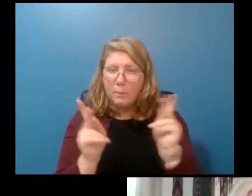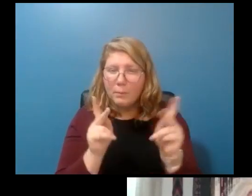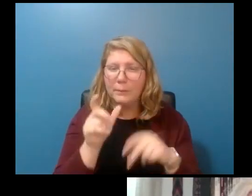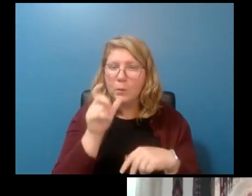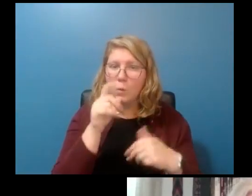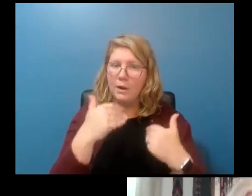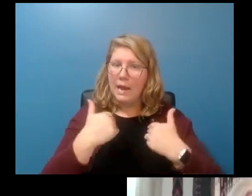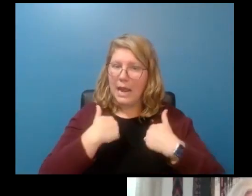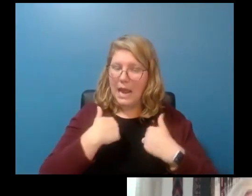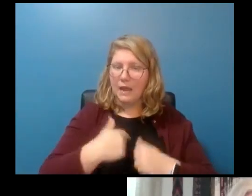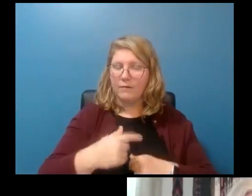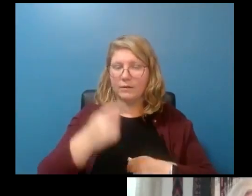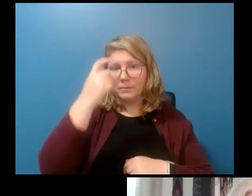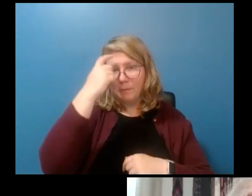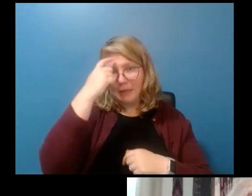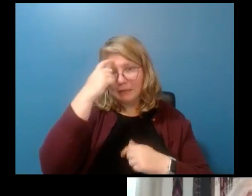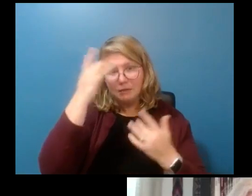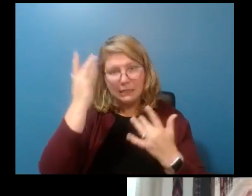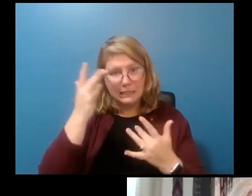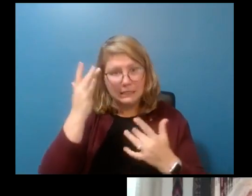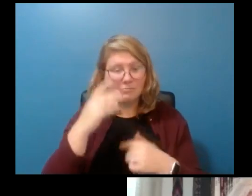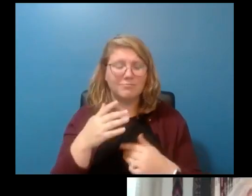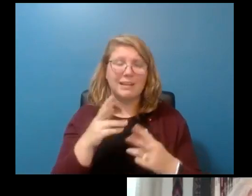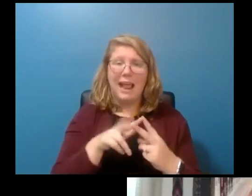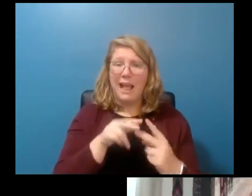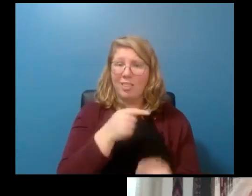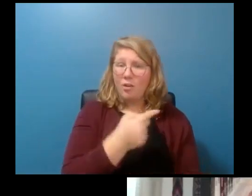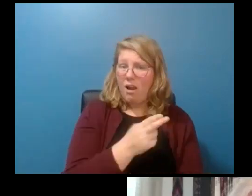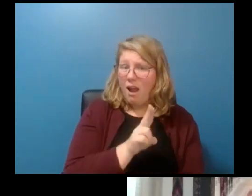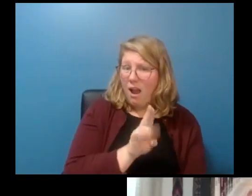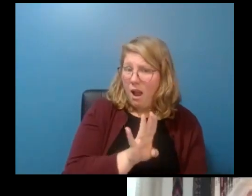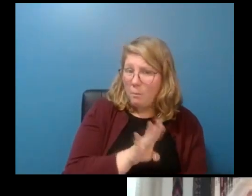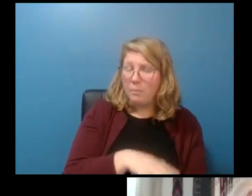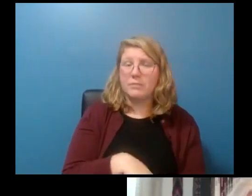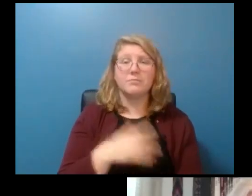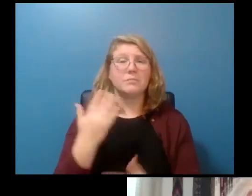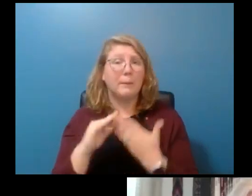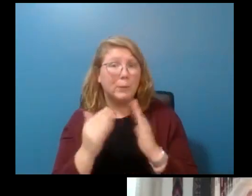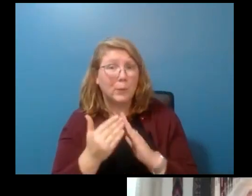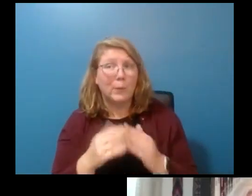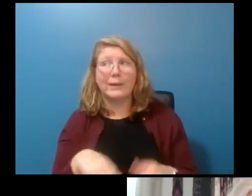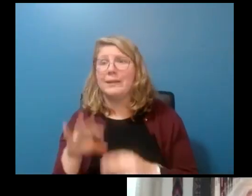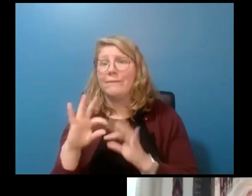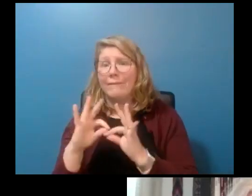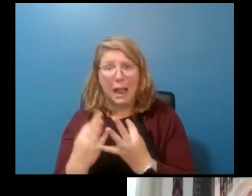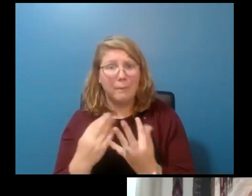they are going through, so support groups can be really helpful.